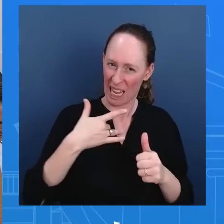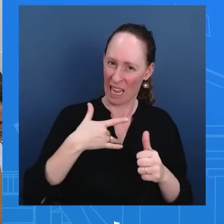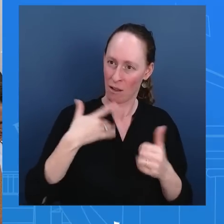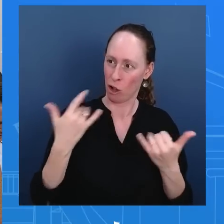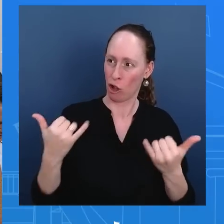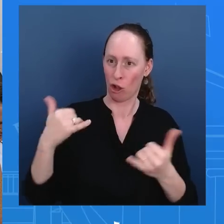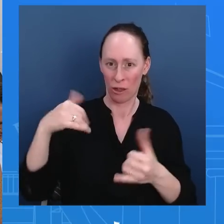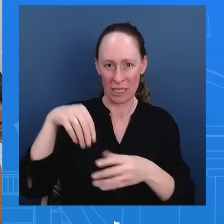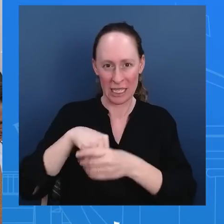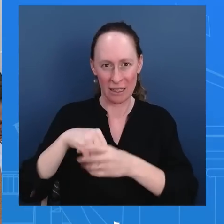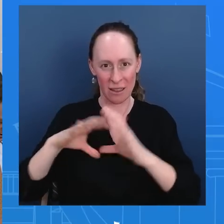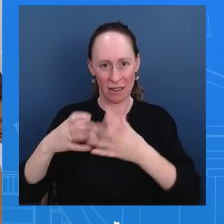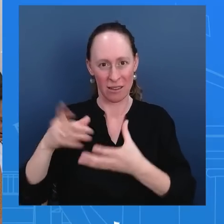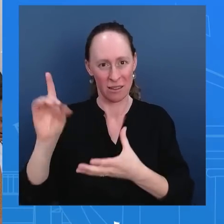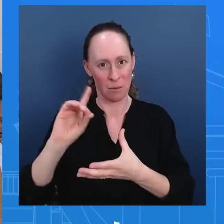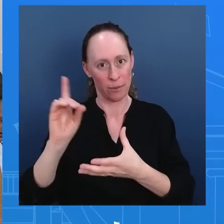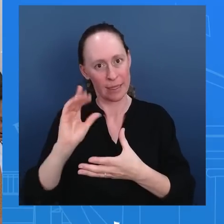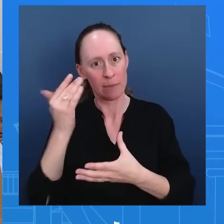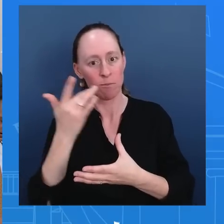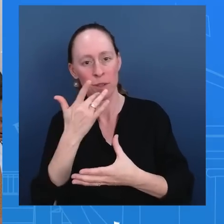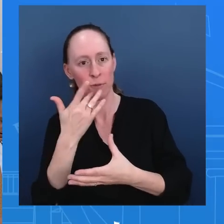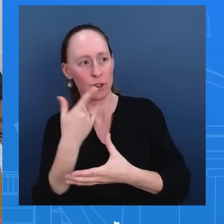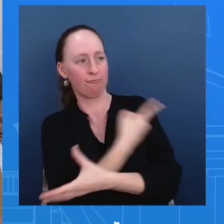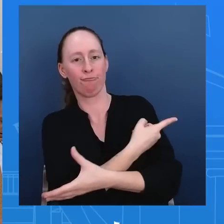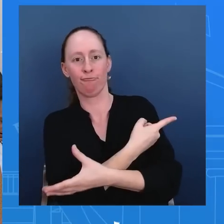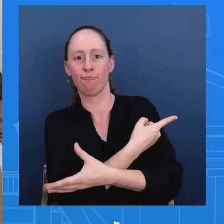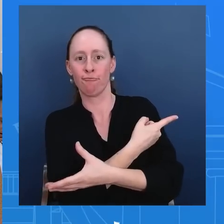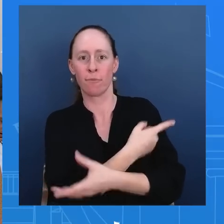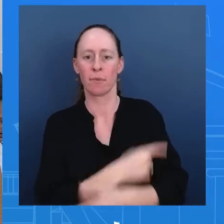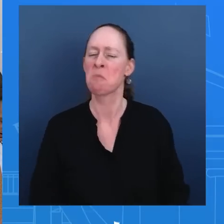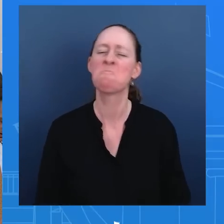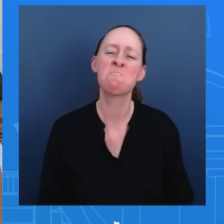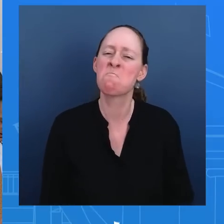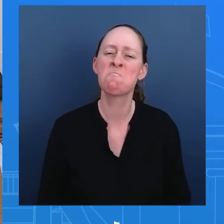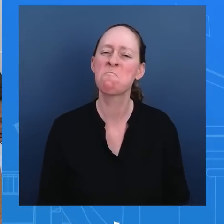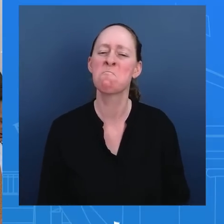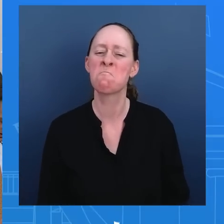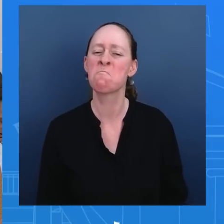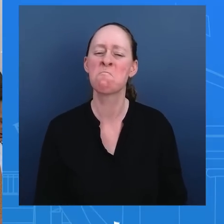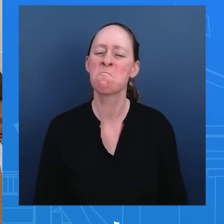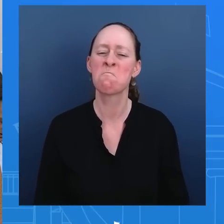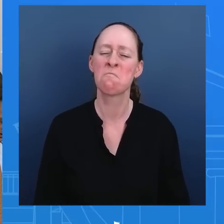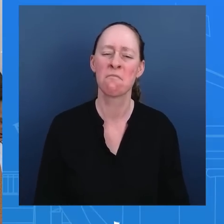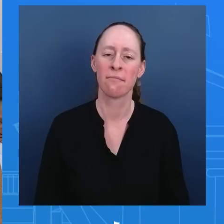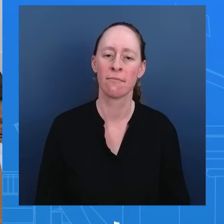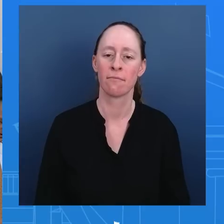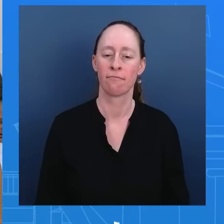talked about how much danger he -- he would be if elected once again. The fact that other Senate Democrats